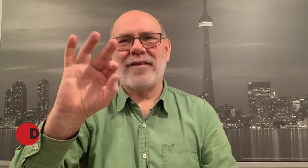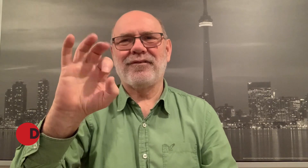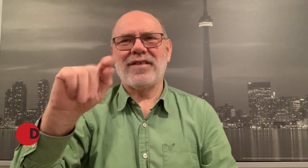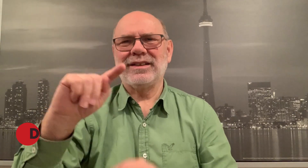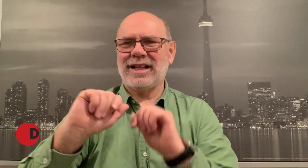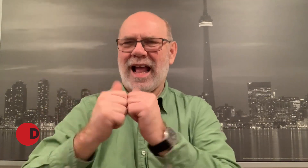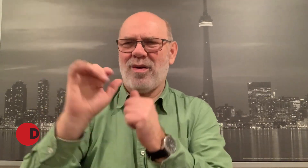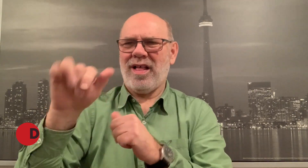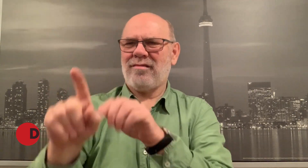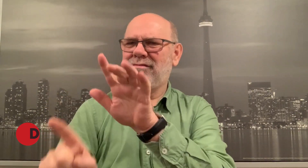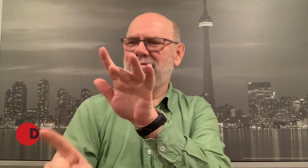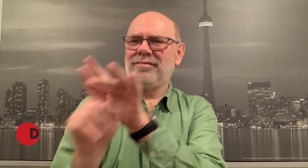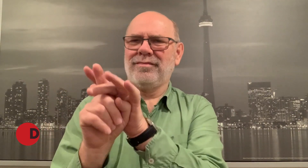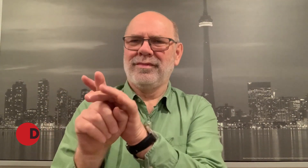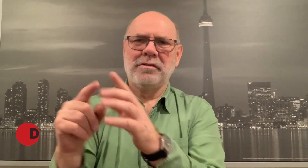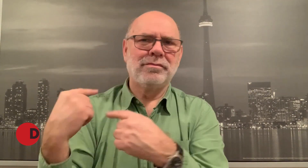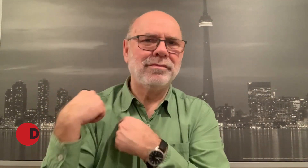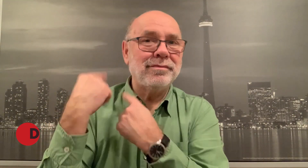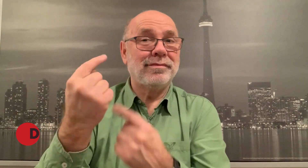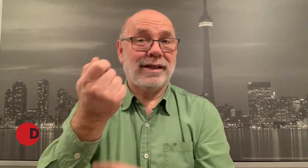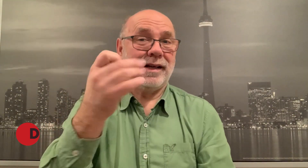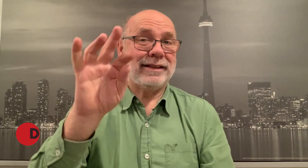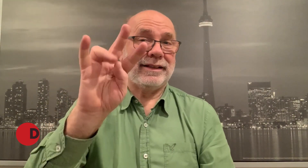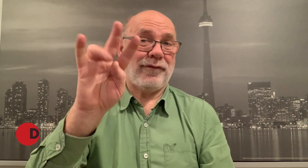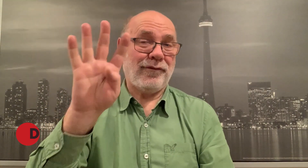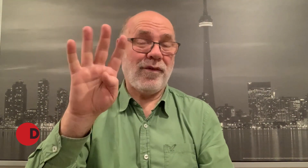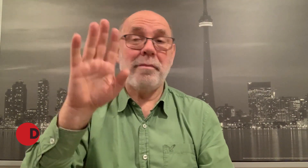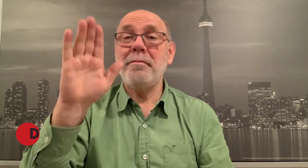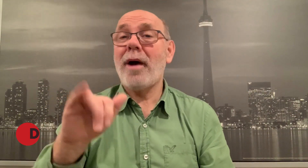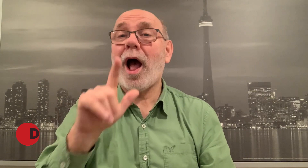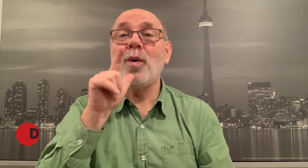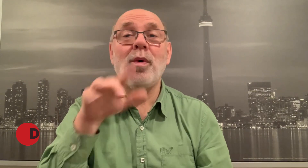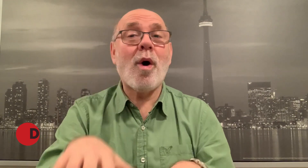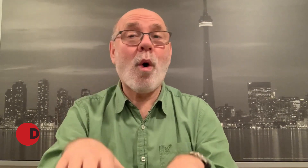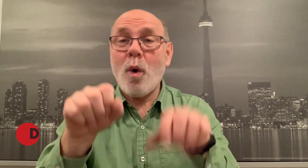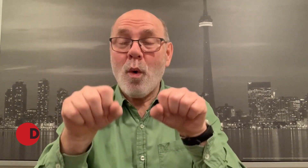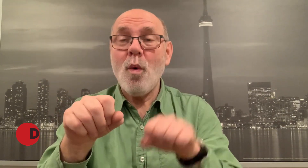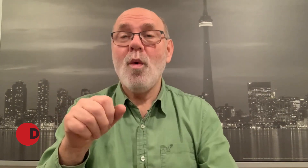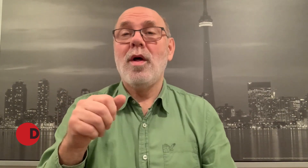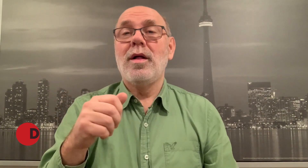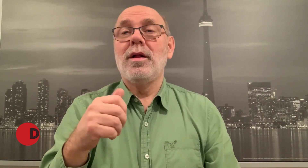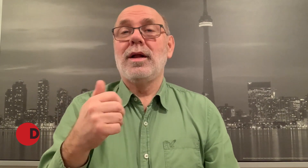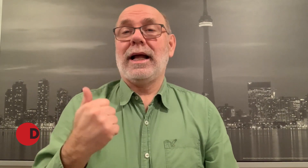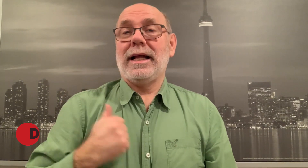How did it start? Mayfest (Ontario Deaf Expo) founded in May 1974